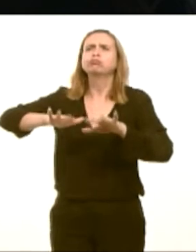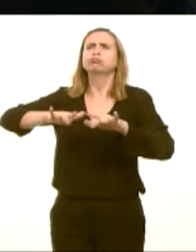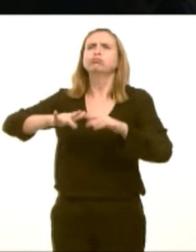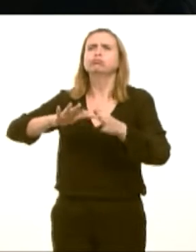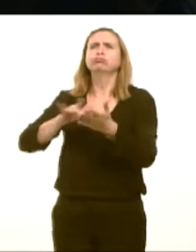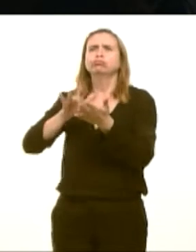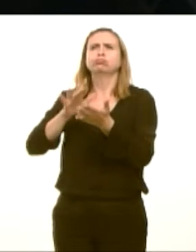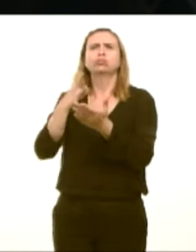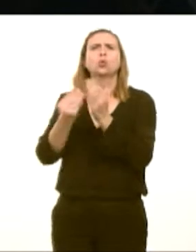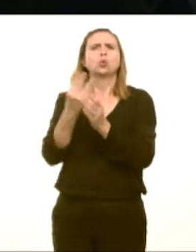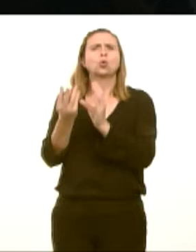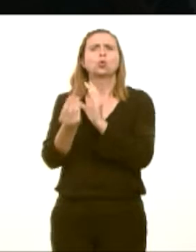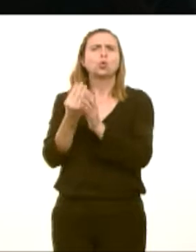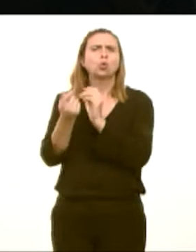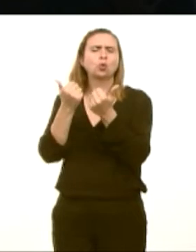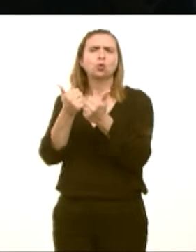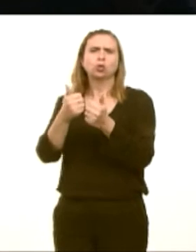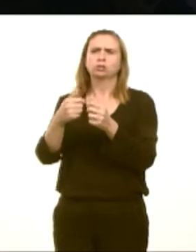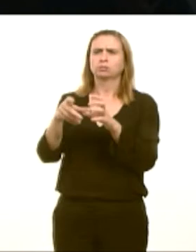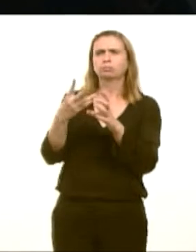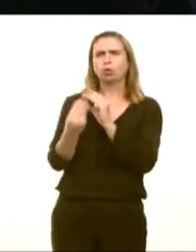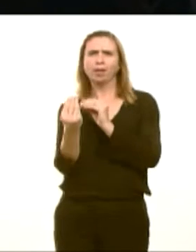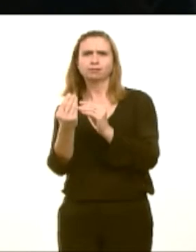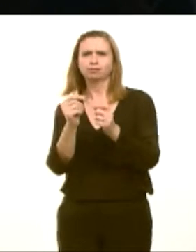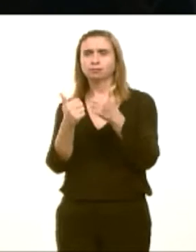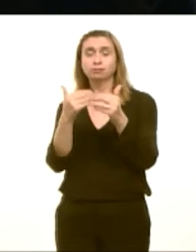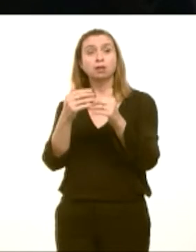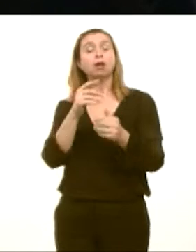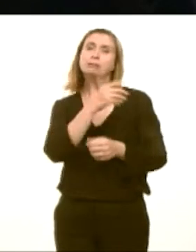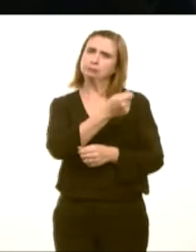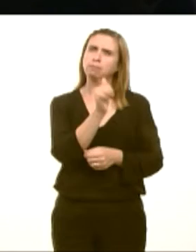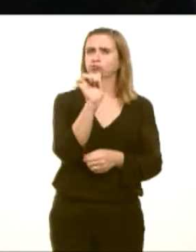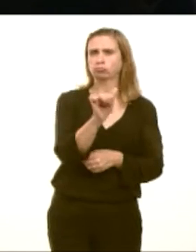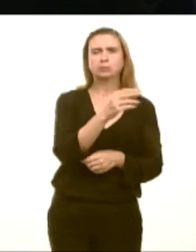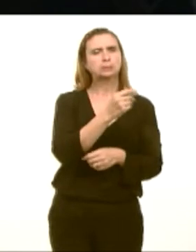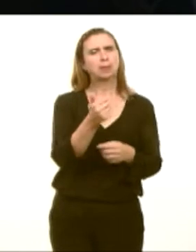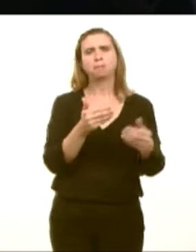large areas, rural areas particularly, as Llyr Gruffydd mentioned, that arenít getting the service that they would expect.